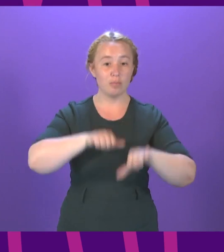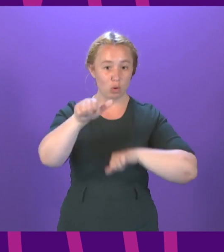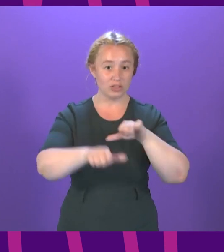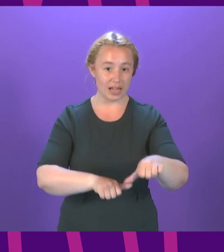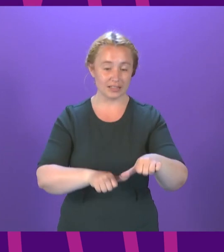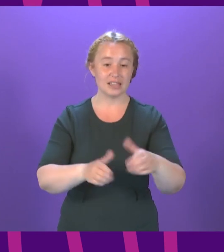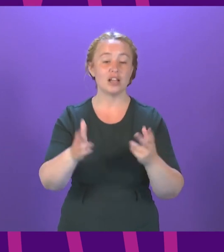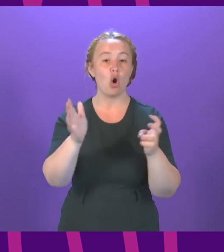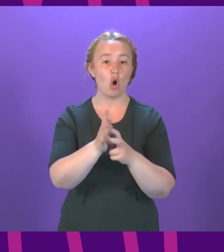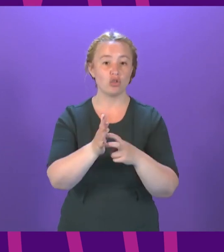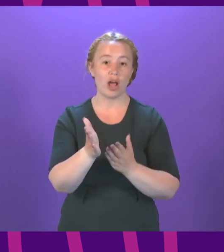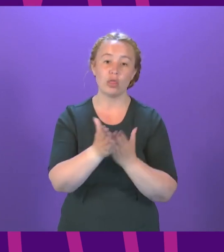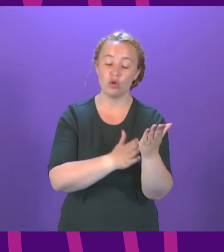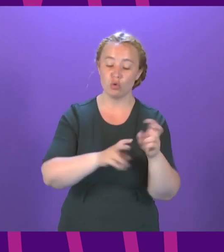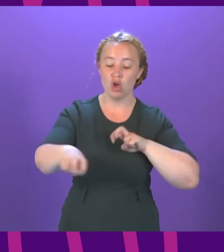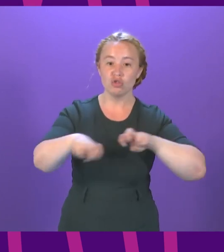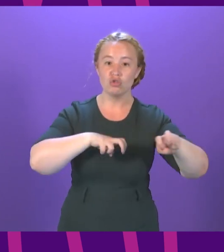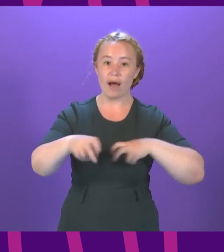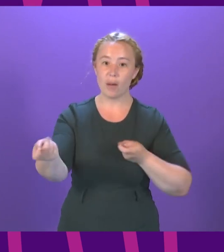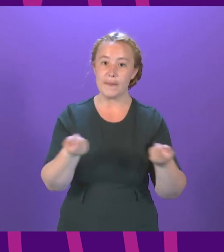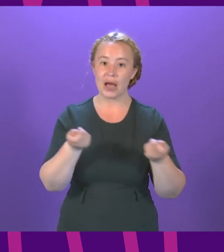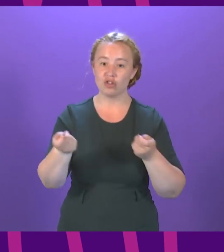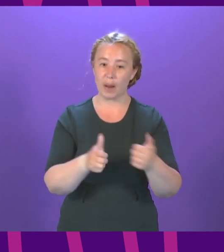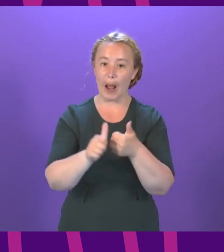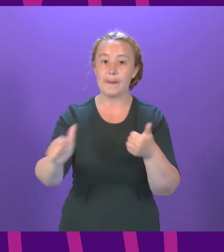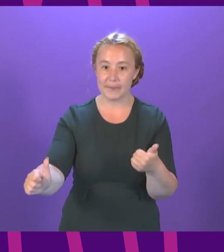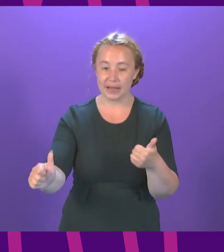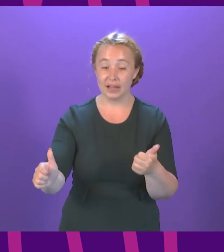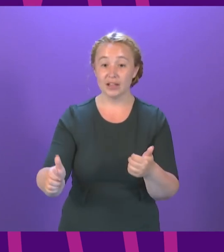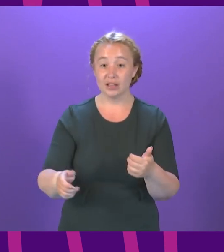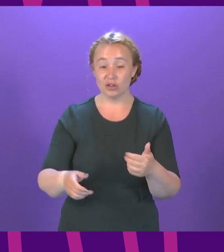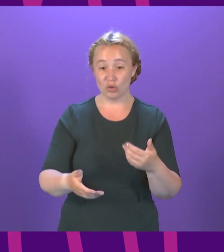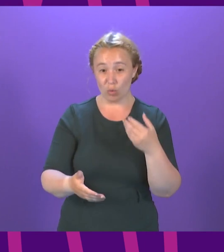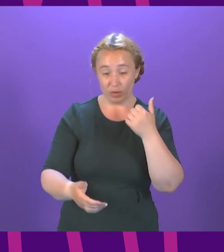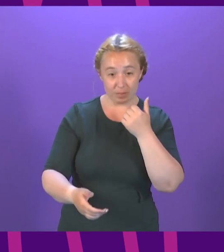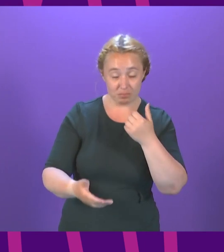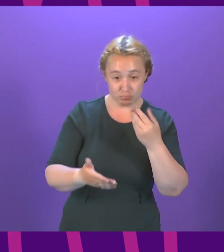with a travel management company, so our ability to reduce costs unilaterally is limited.